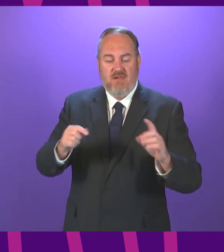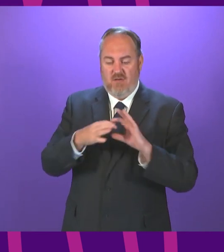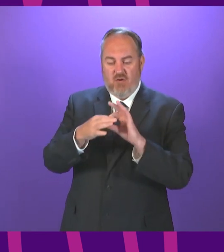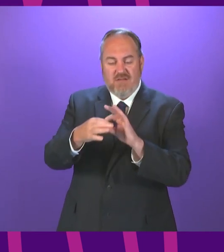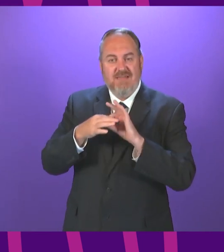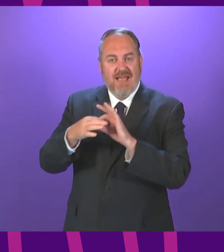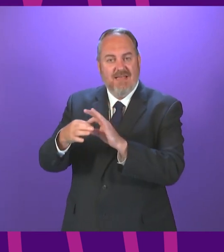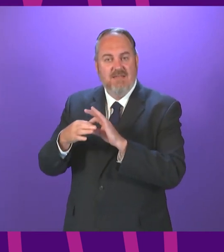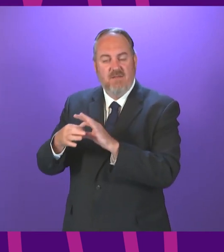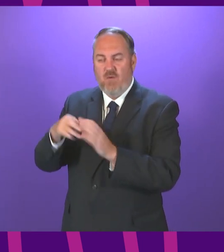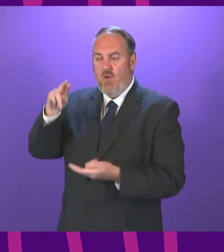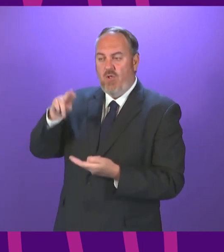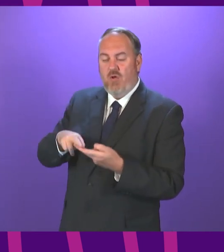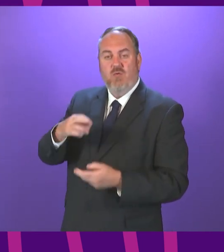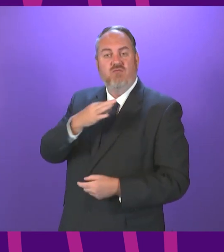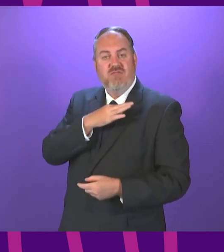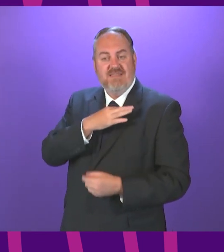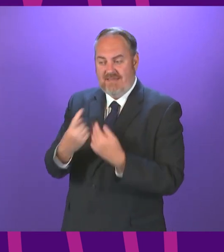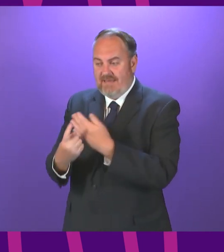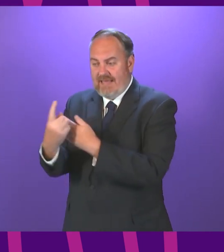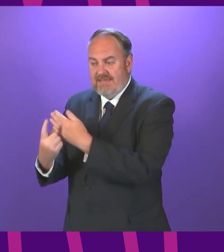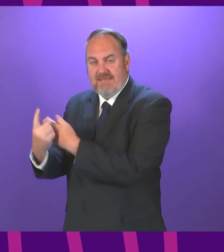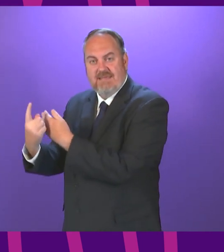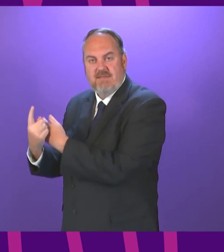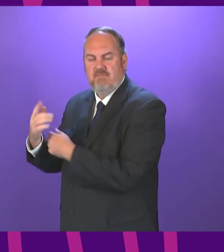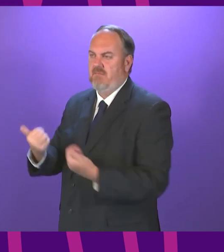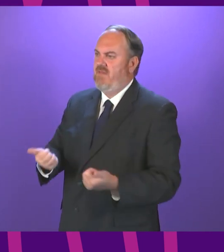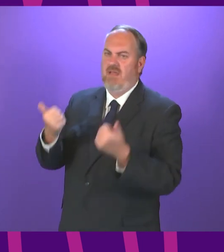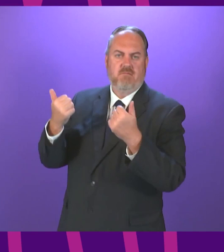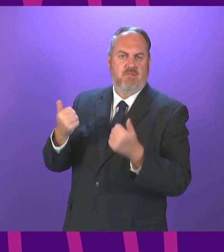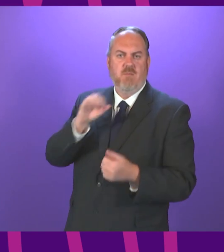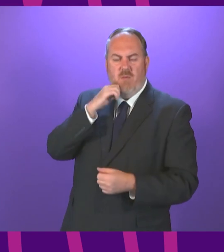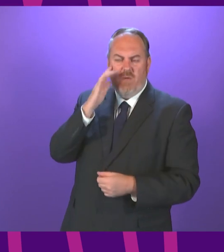cases. We will keep all those matters under review on a day-to-day basis.